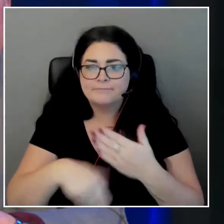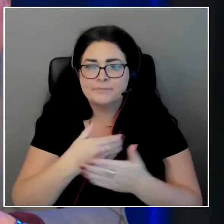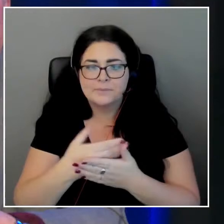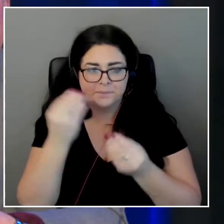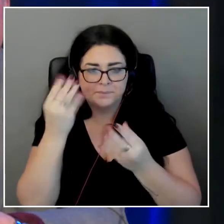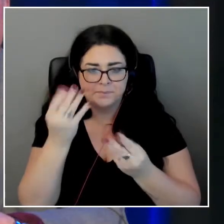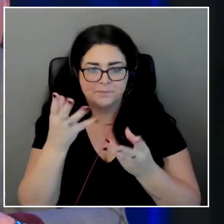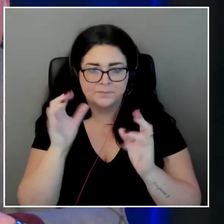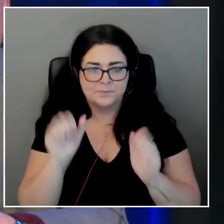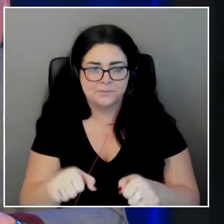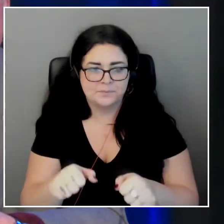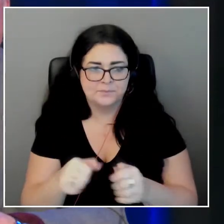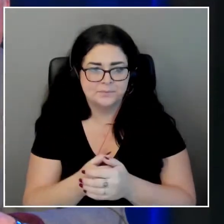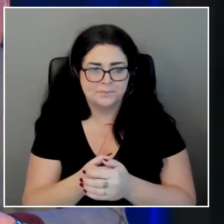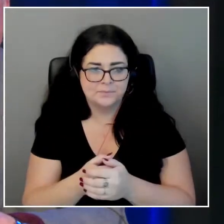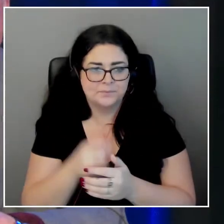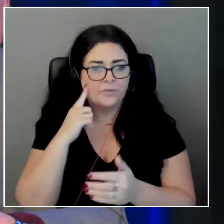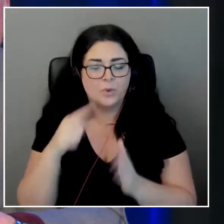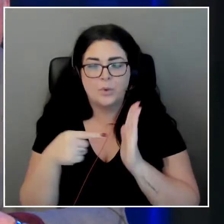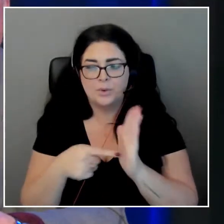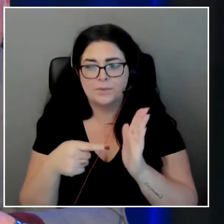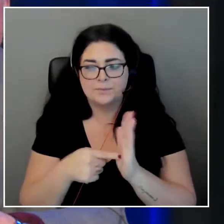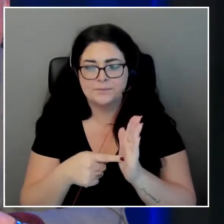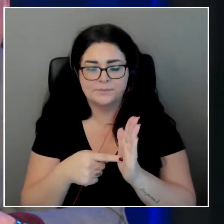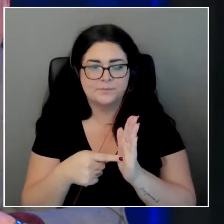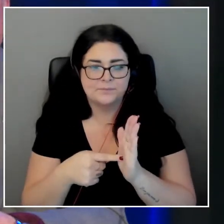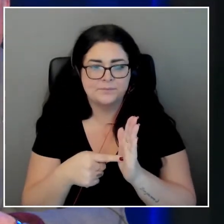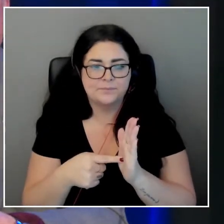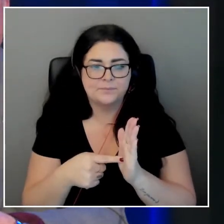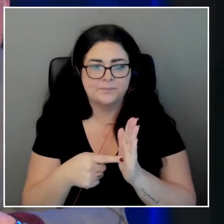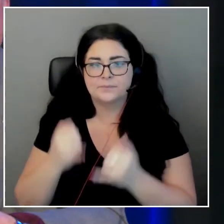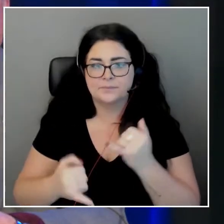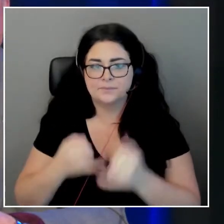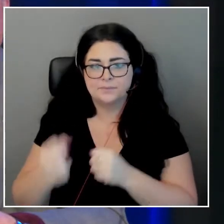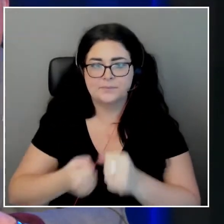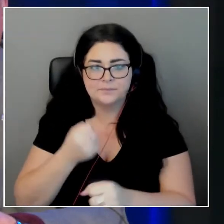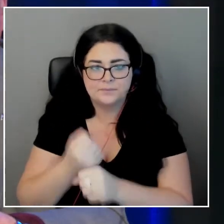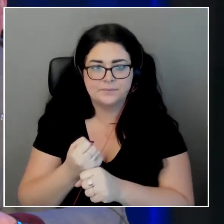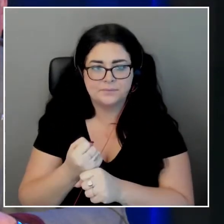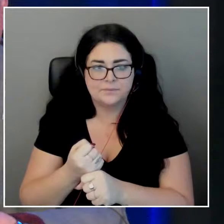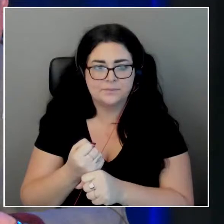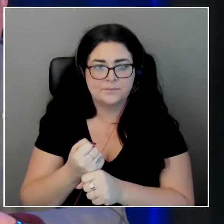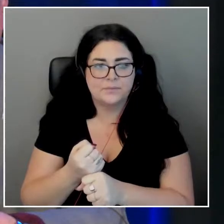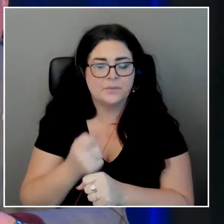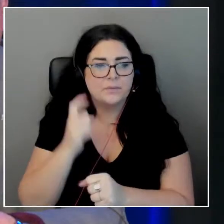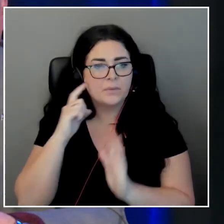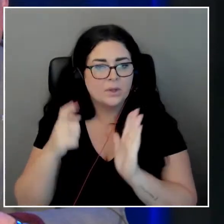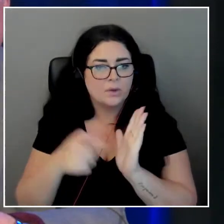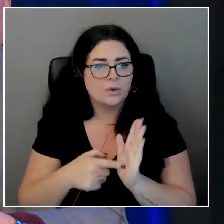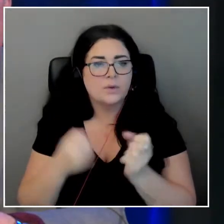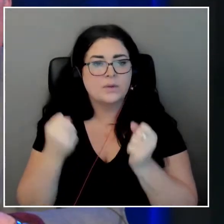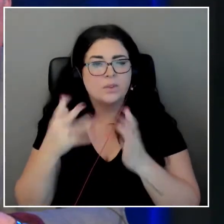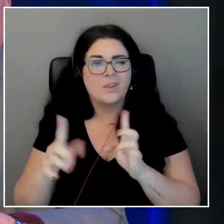For example, over the year we have made significant enhancements in providing commercial customers with real-time information,